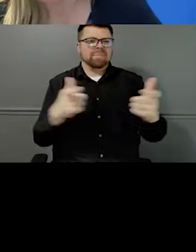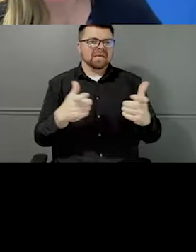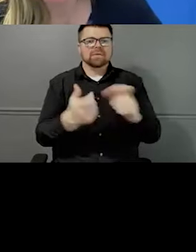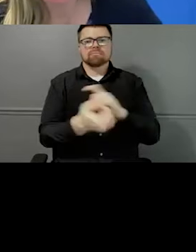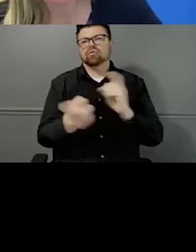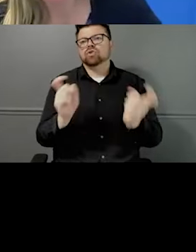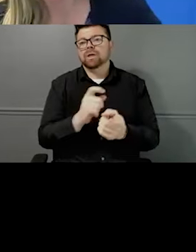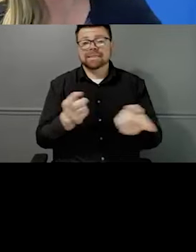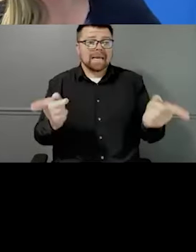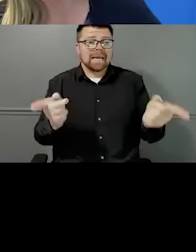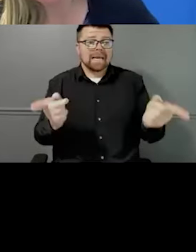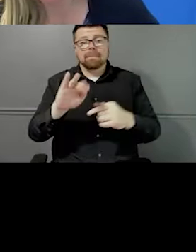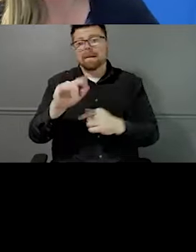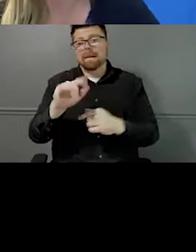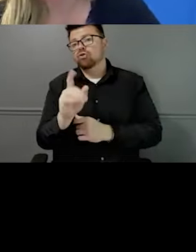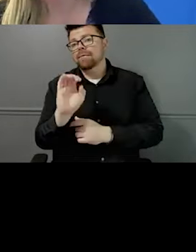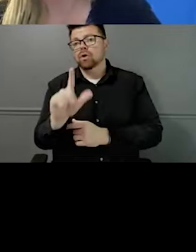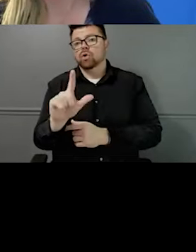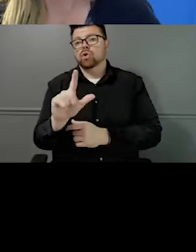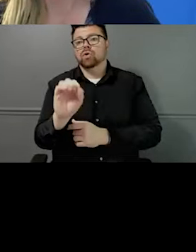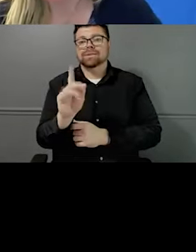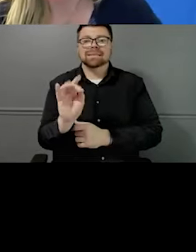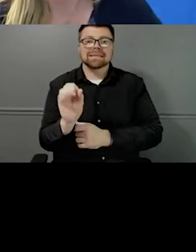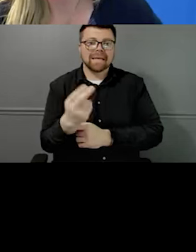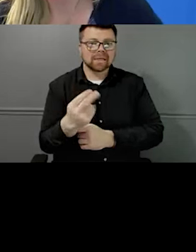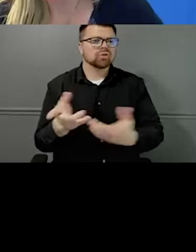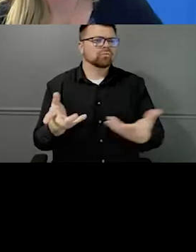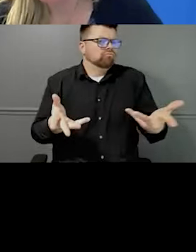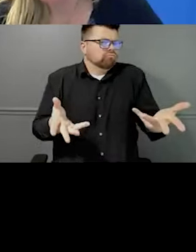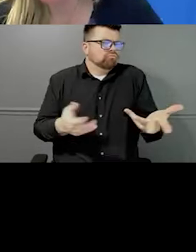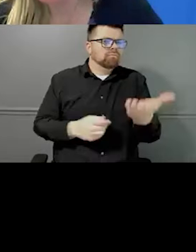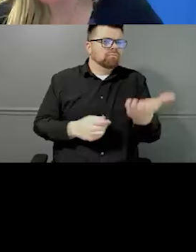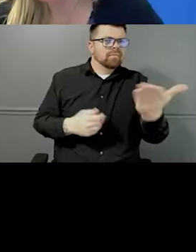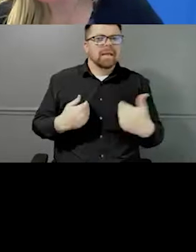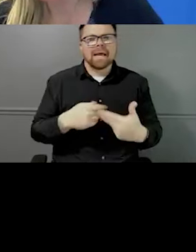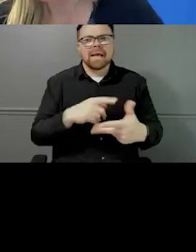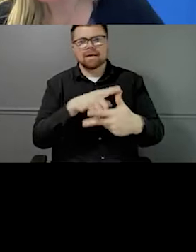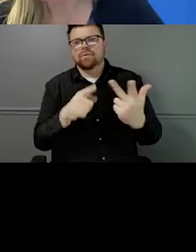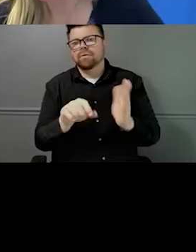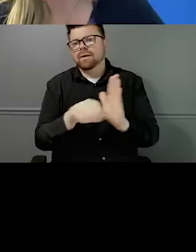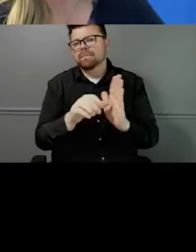to the biographical sketch is that it had a three-page limitation.